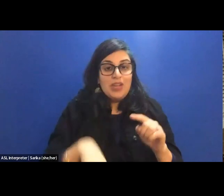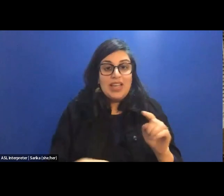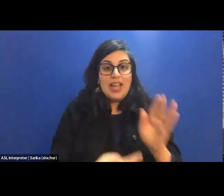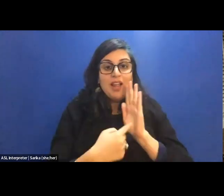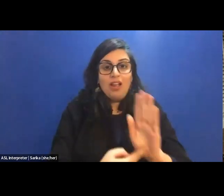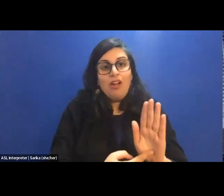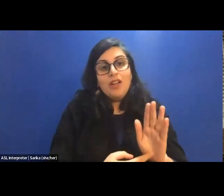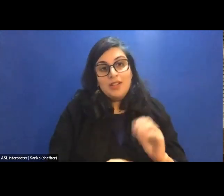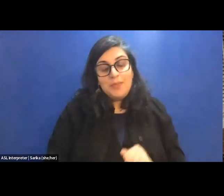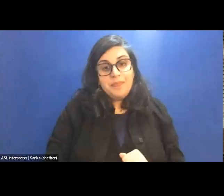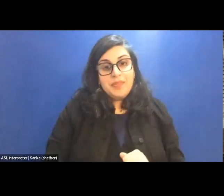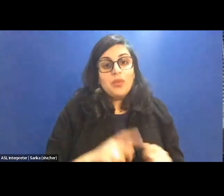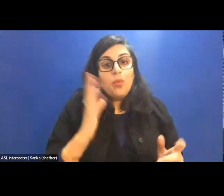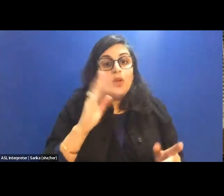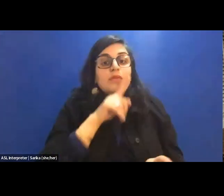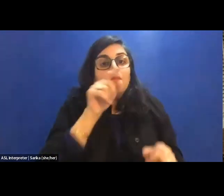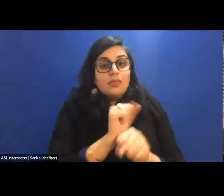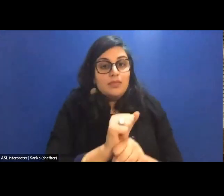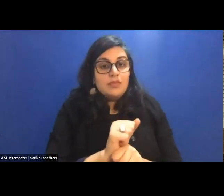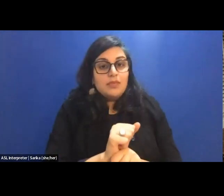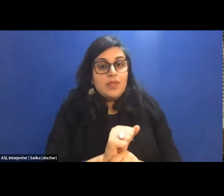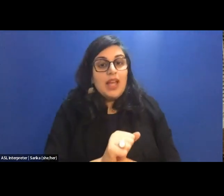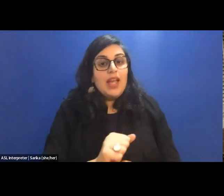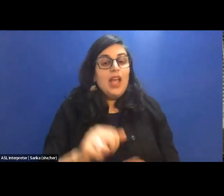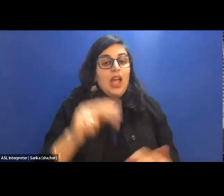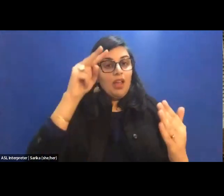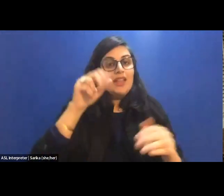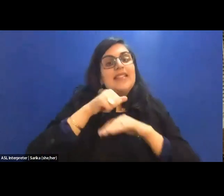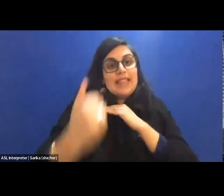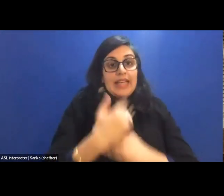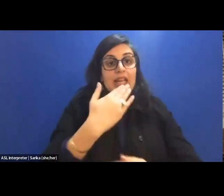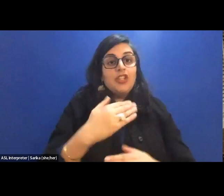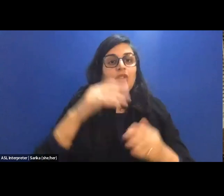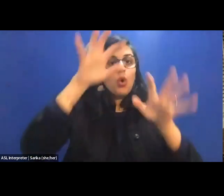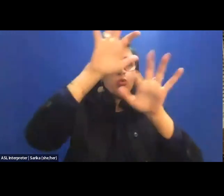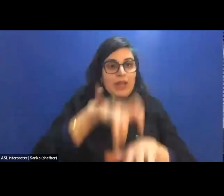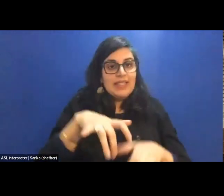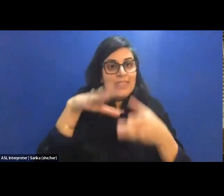I hope people will read the language in this document. And I hope if you are not able to show